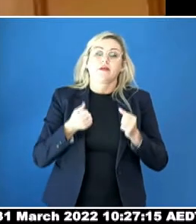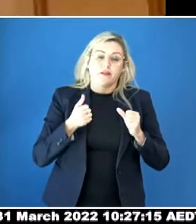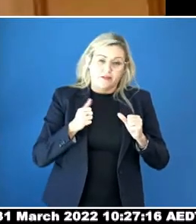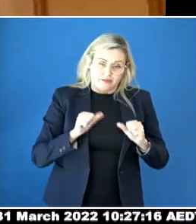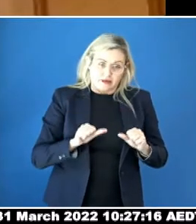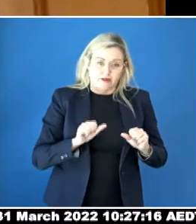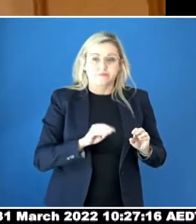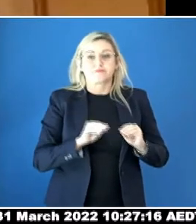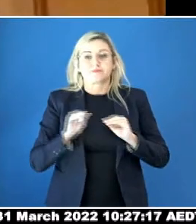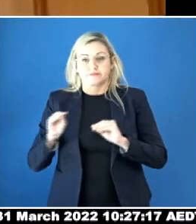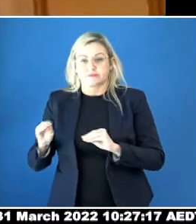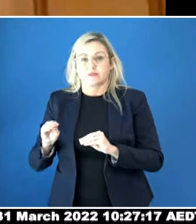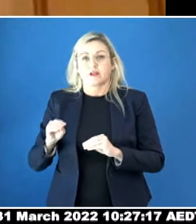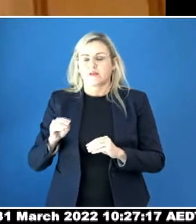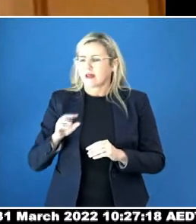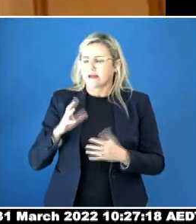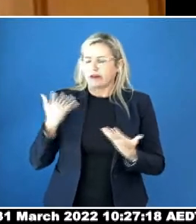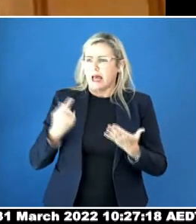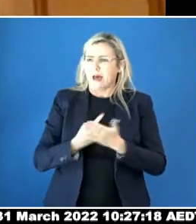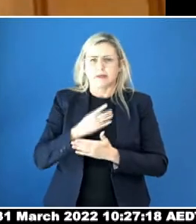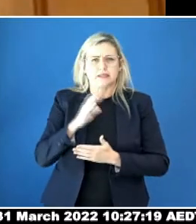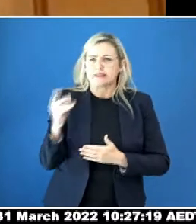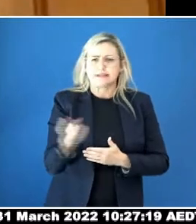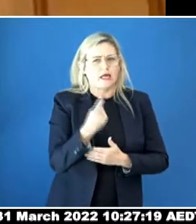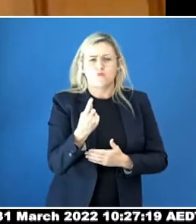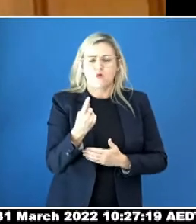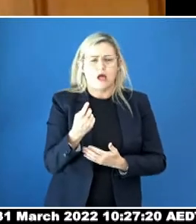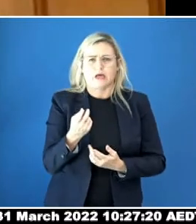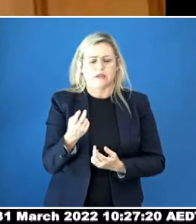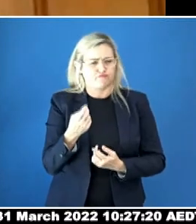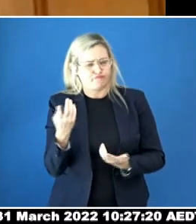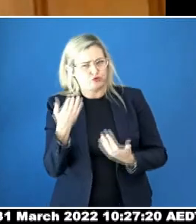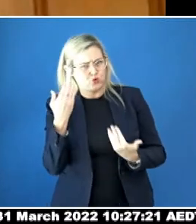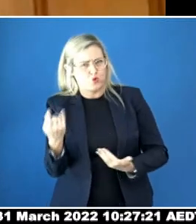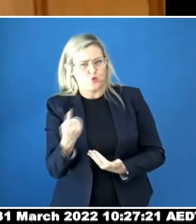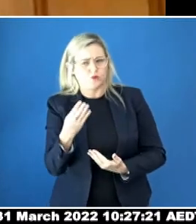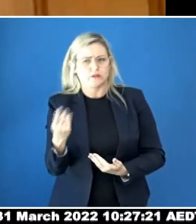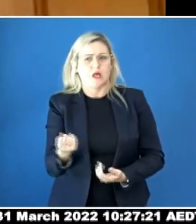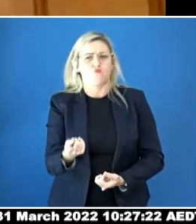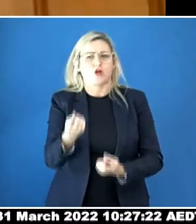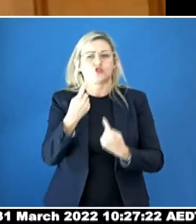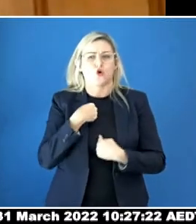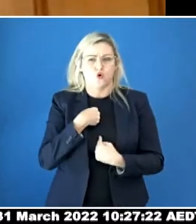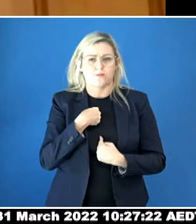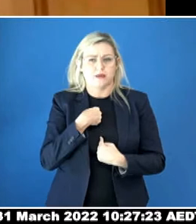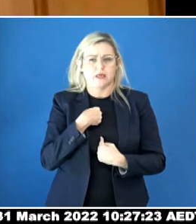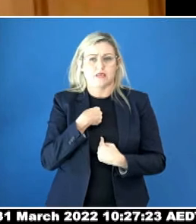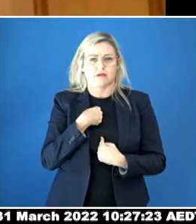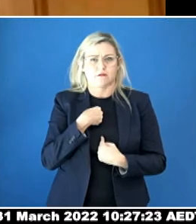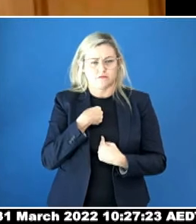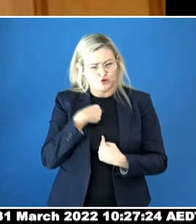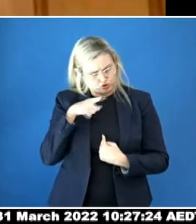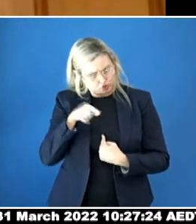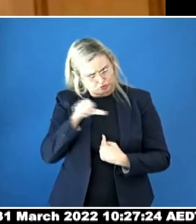Then someone told me that go